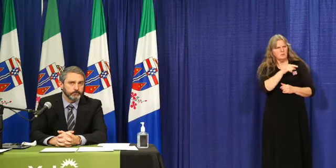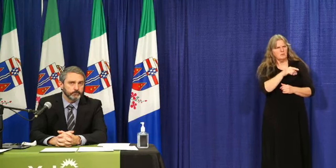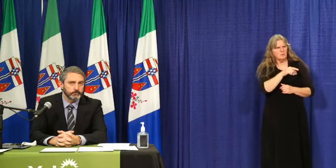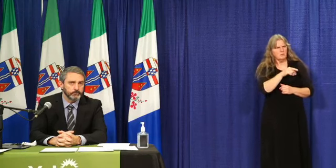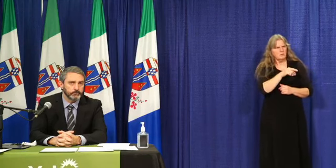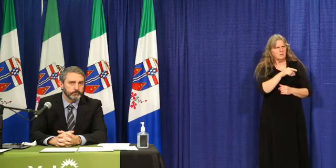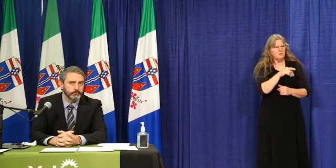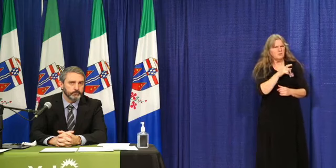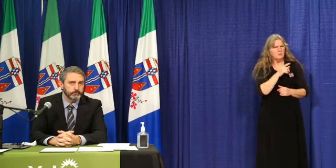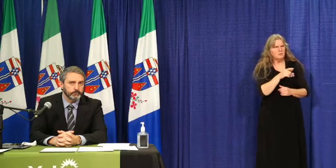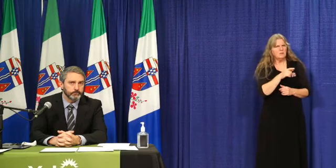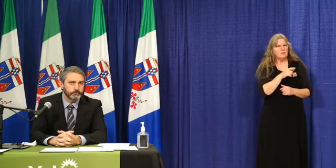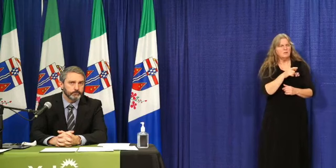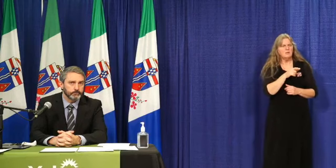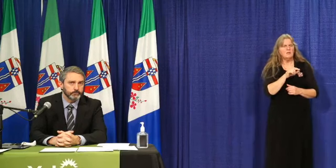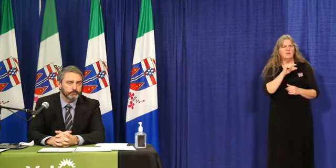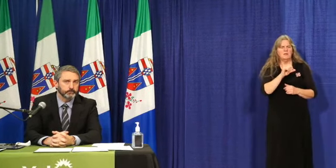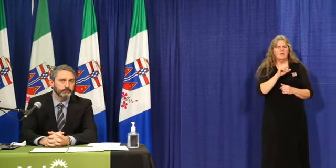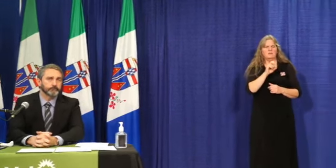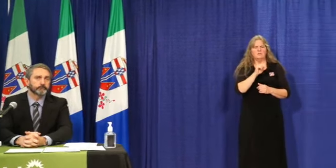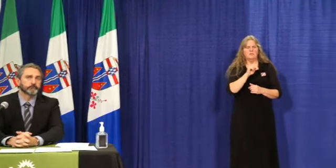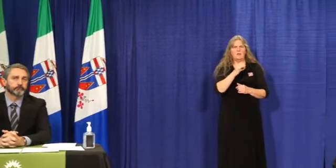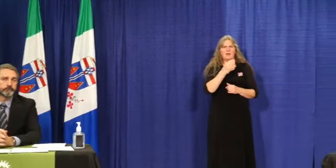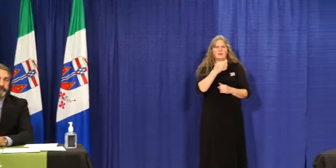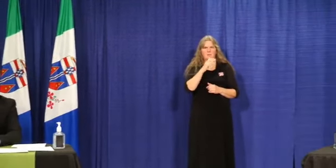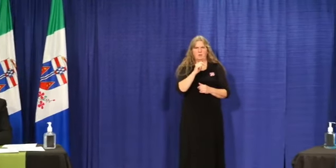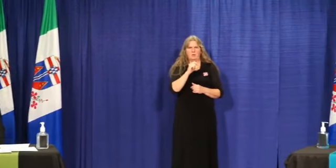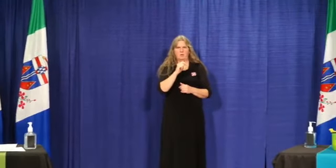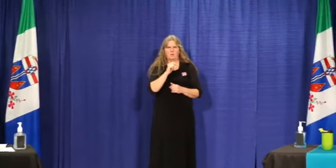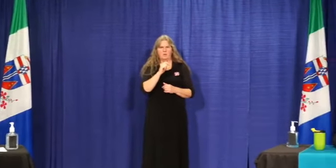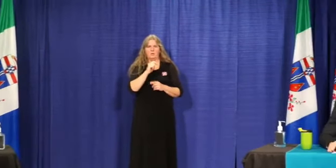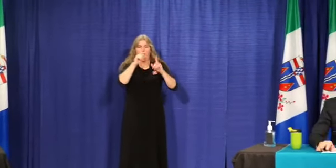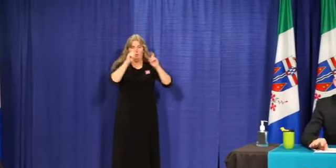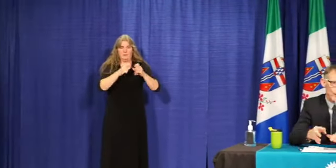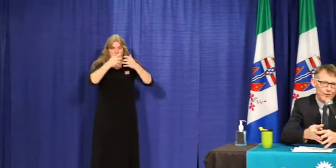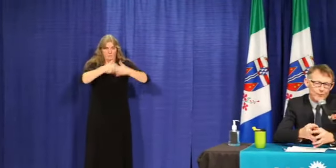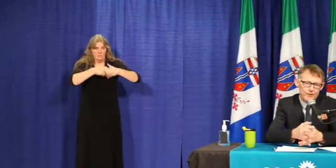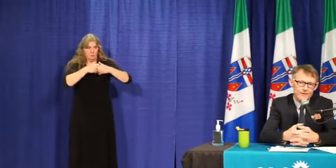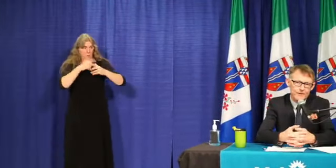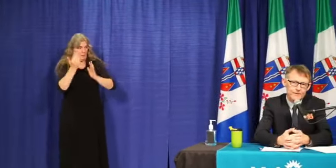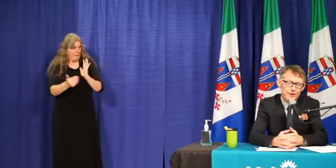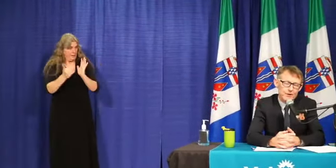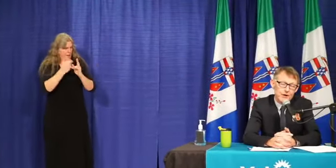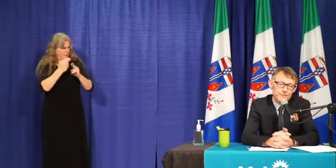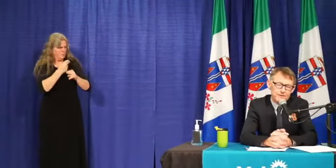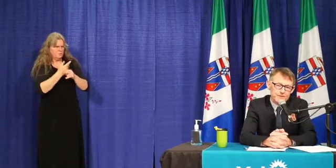gene expert device?